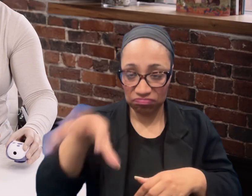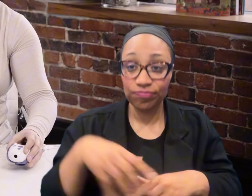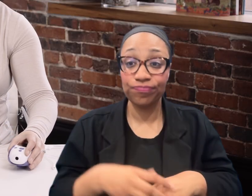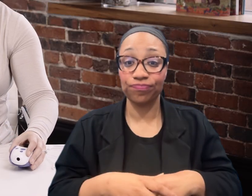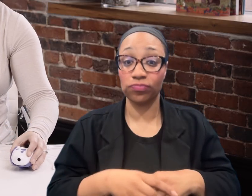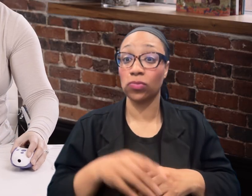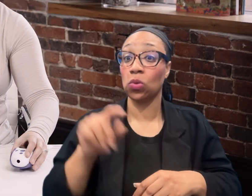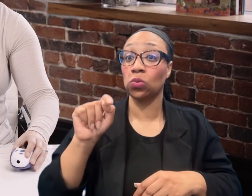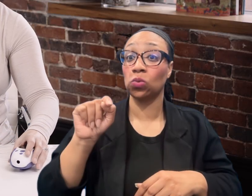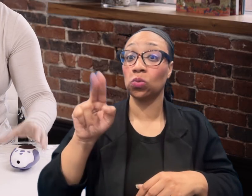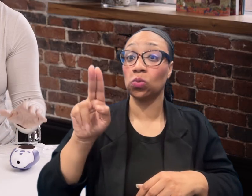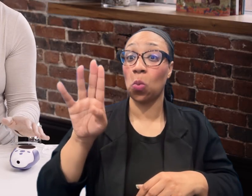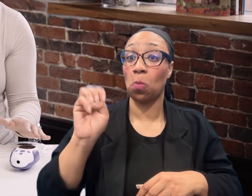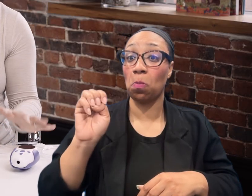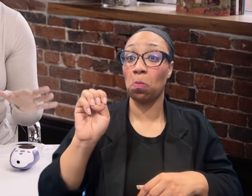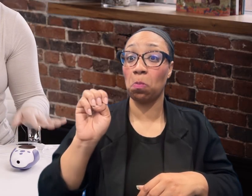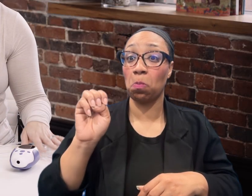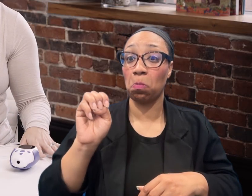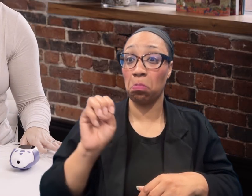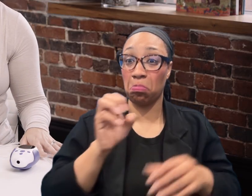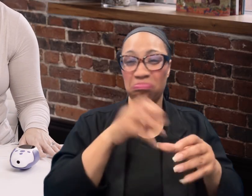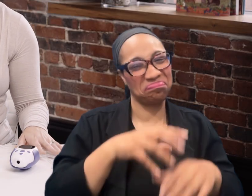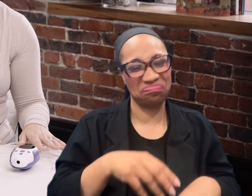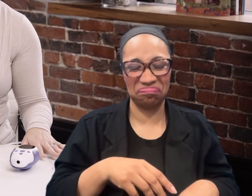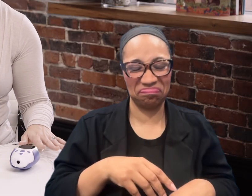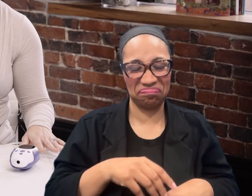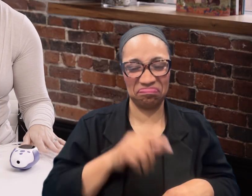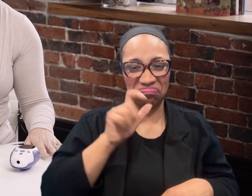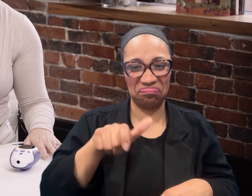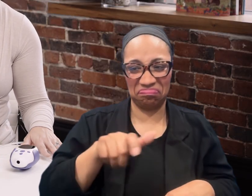that nothing goes in your tubing but air. And so, that's why we don't have to clean those parts.